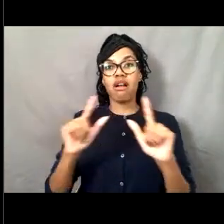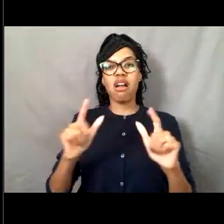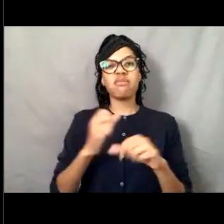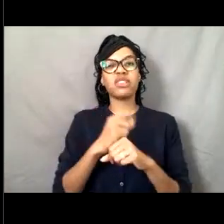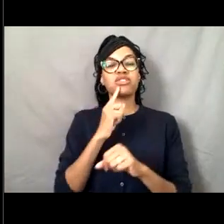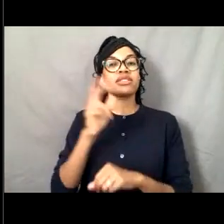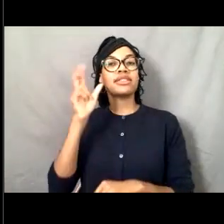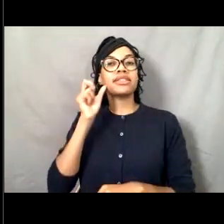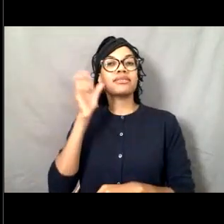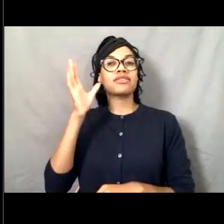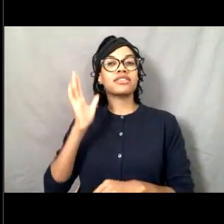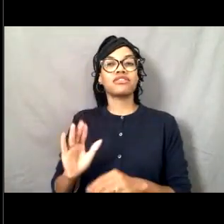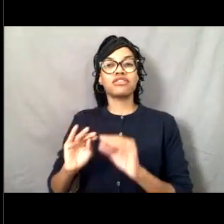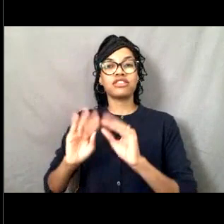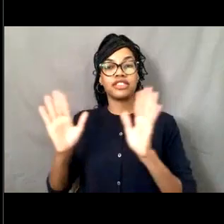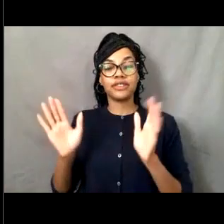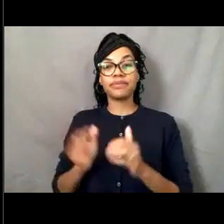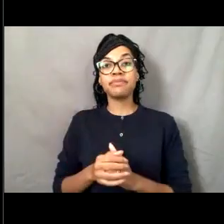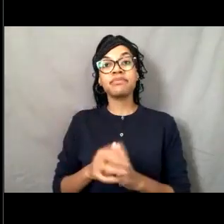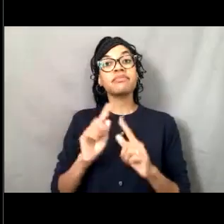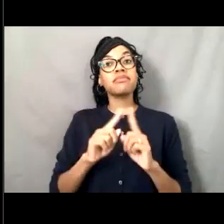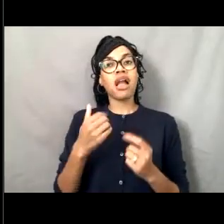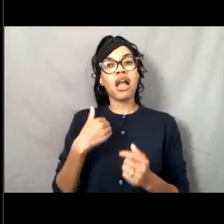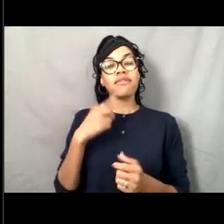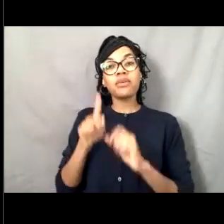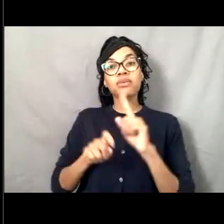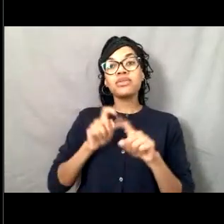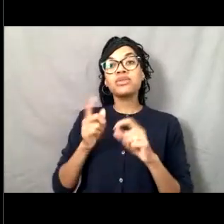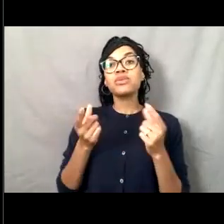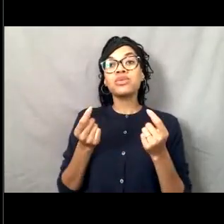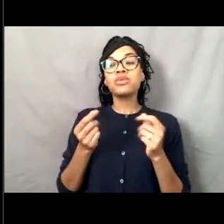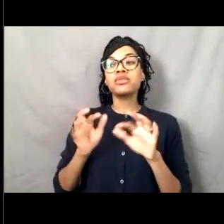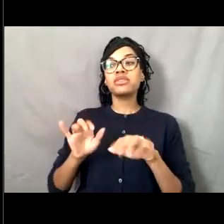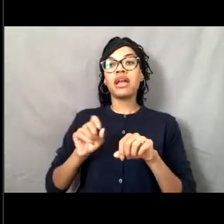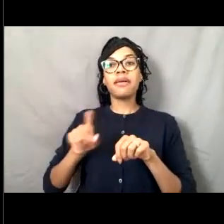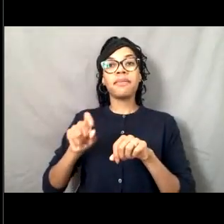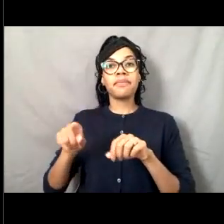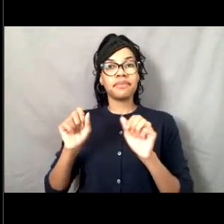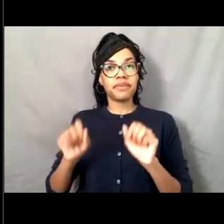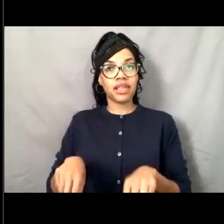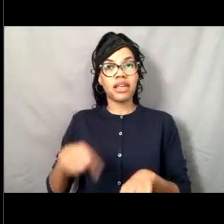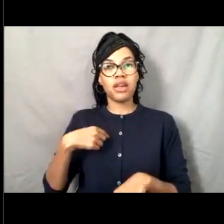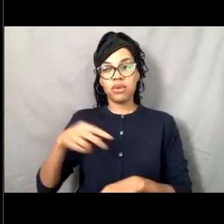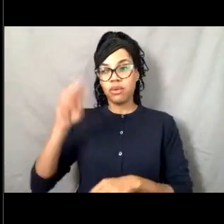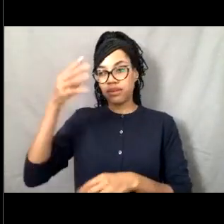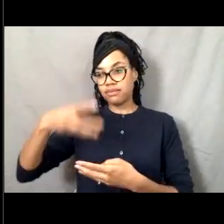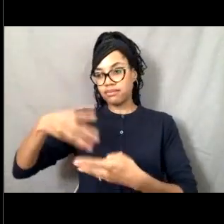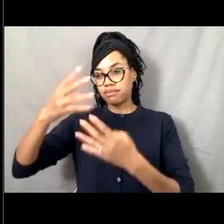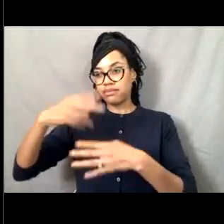and we encourage you to ask them as we go and my colleague, Chris Baier and I will be keeping track of questions for Sarah behind the scenes.